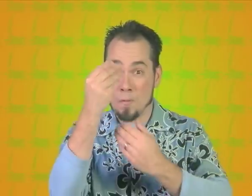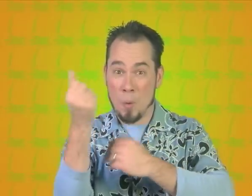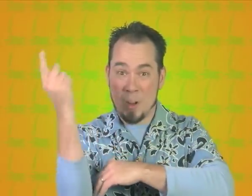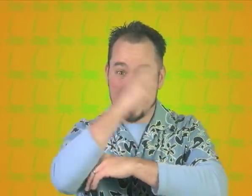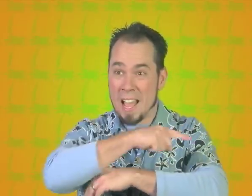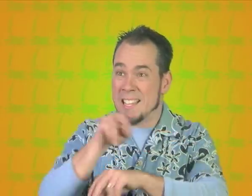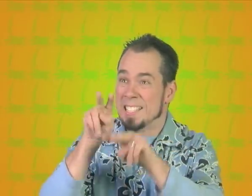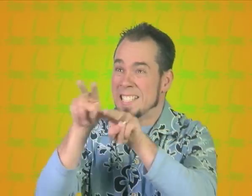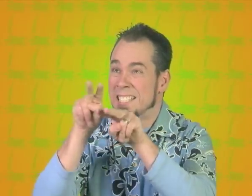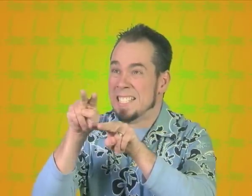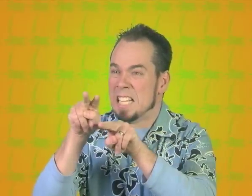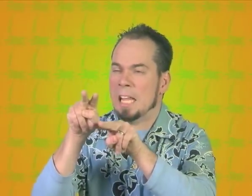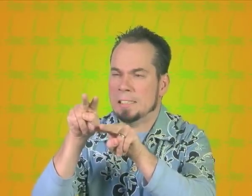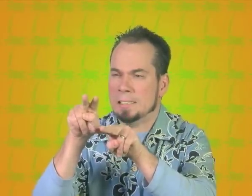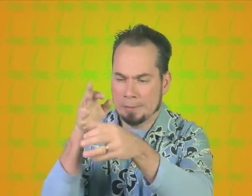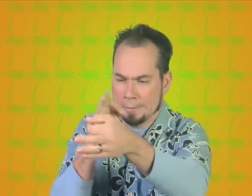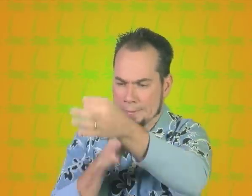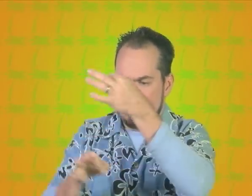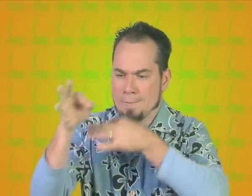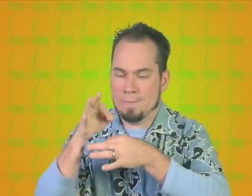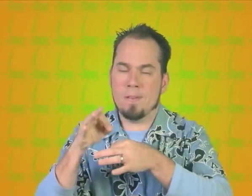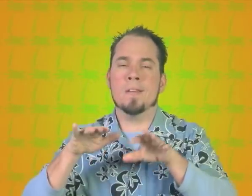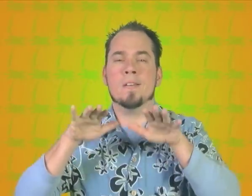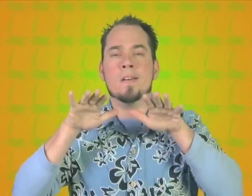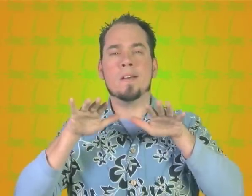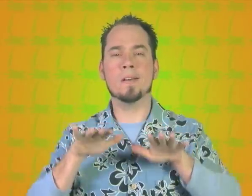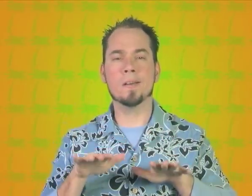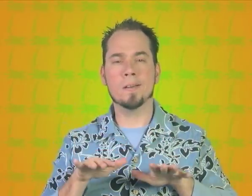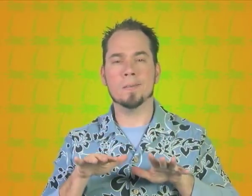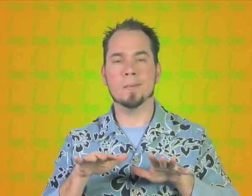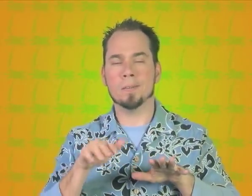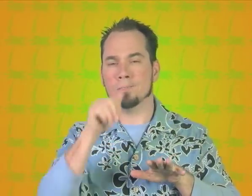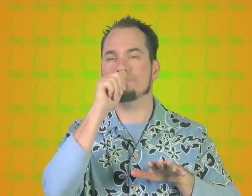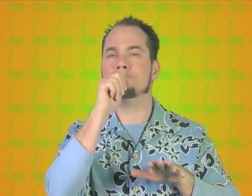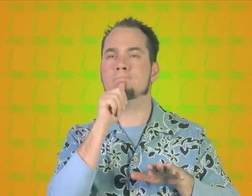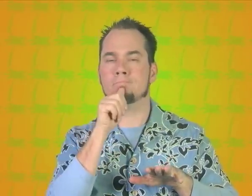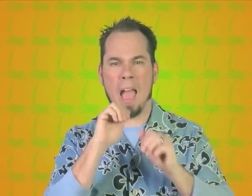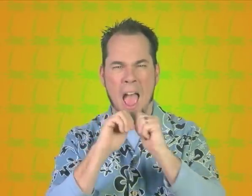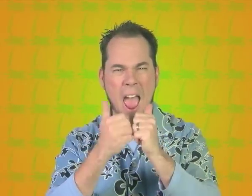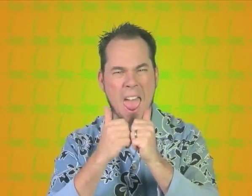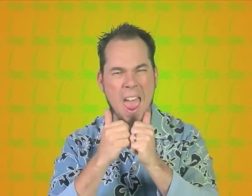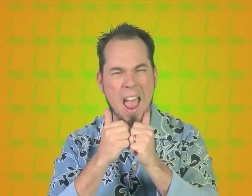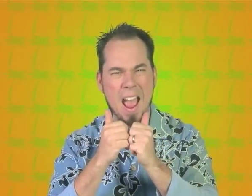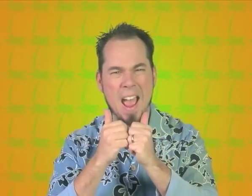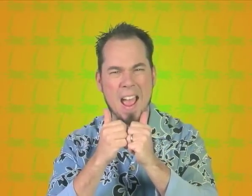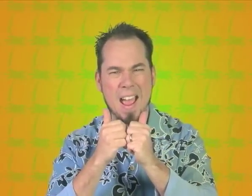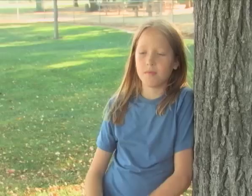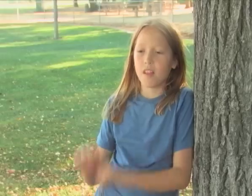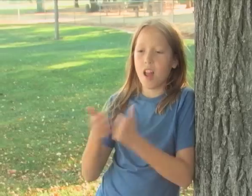HOW DO YOU FIND THE PATIENCE YOU NEED TO WAIT FOR SOMETHING TO HAPPEN? HOW DO YOU DO THAT?